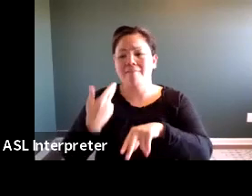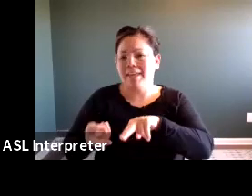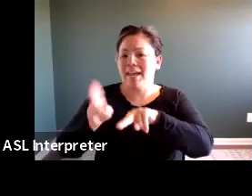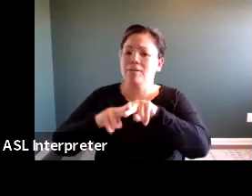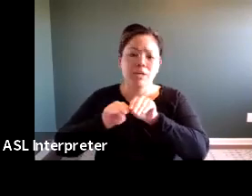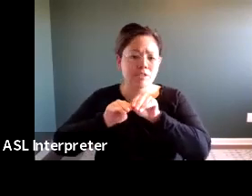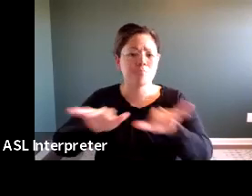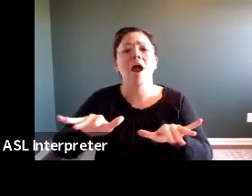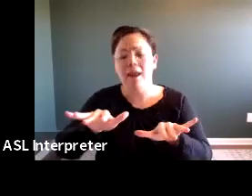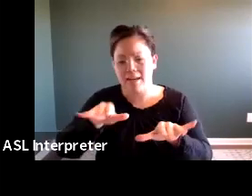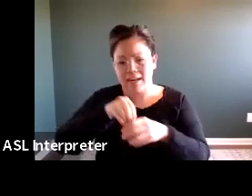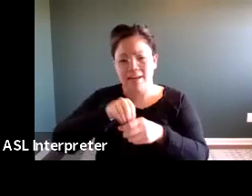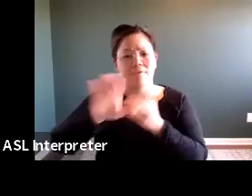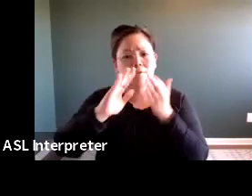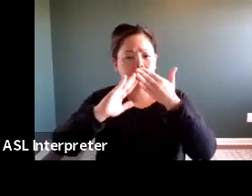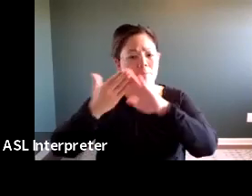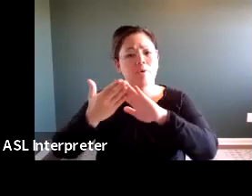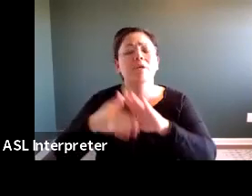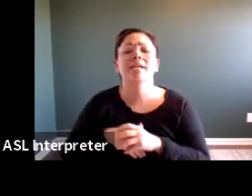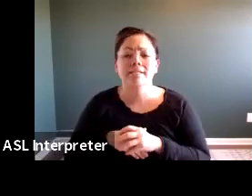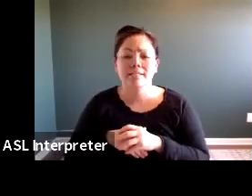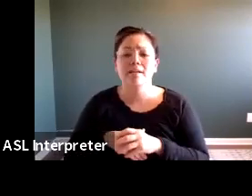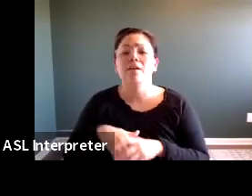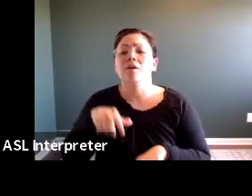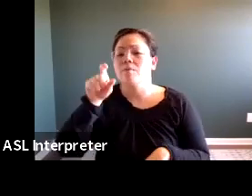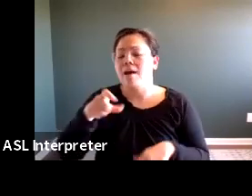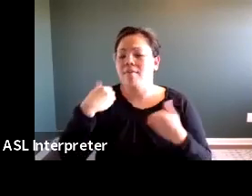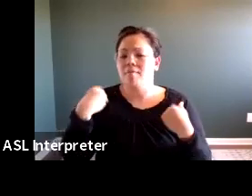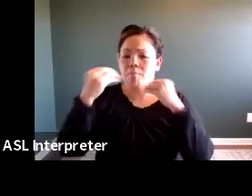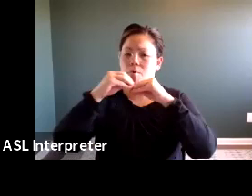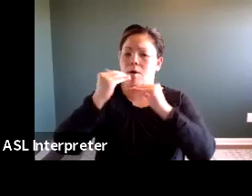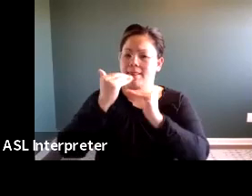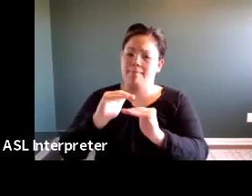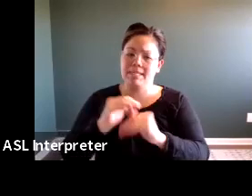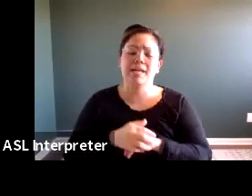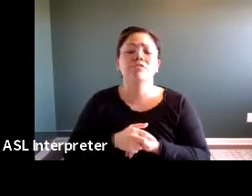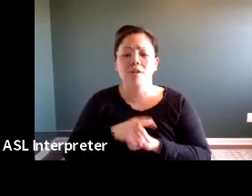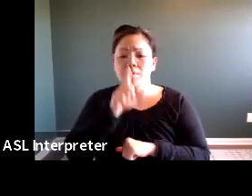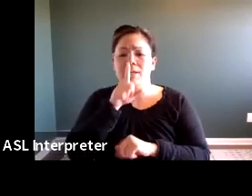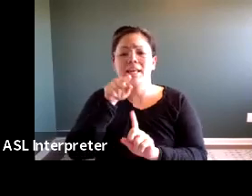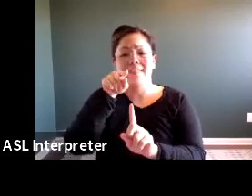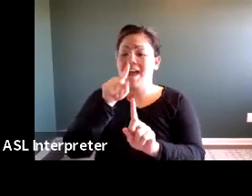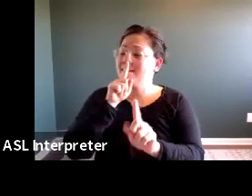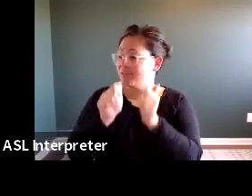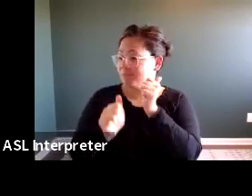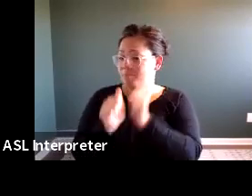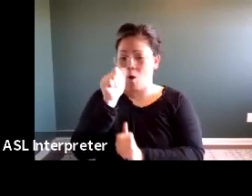that you know more needs to be done, this really, you know, is the majority of our state right now